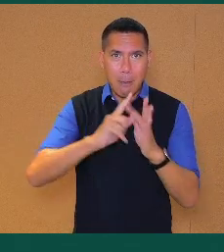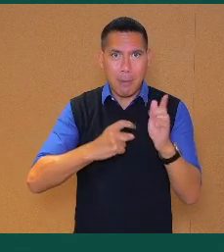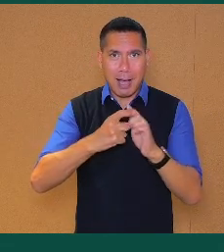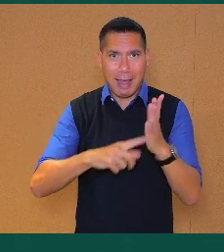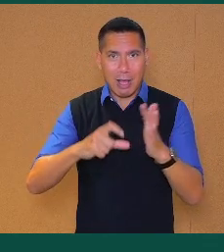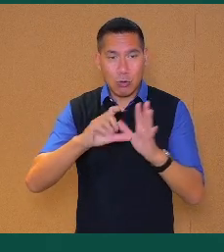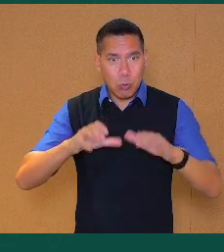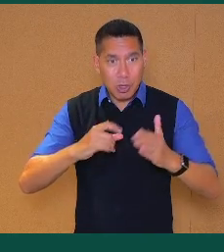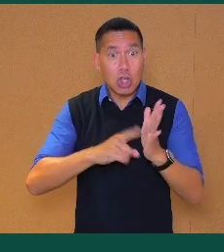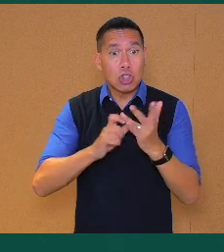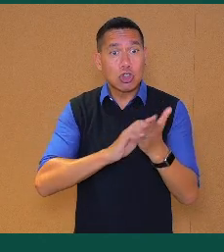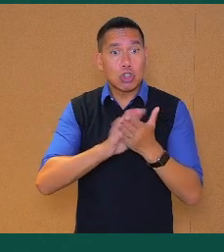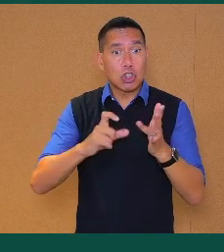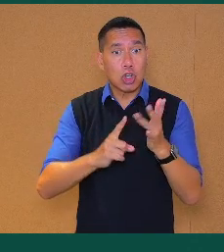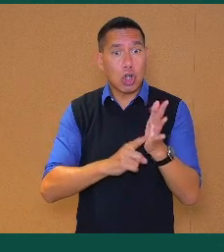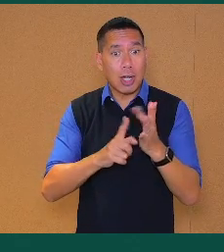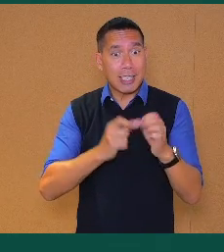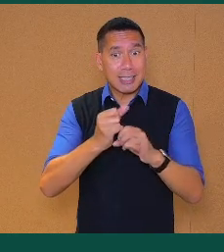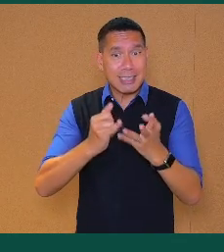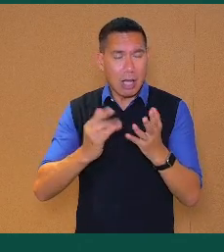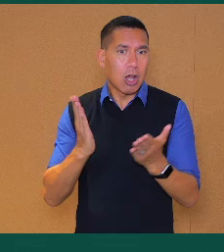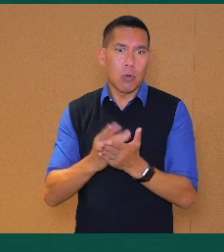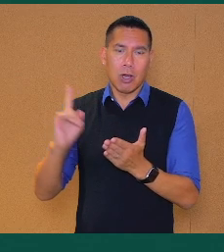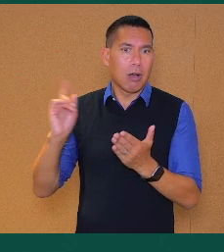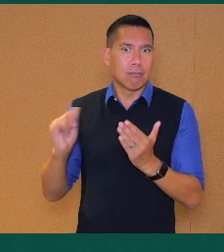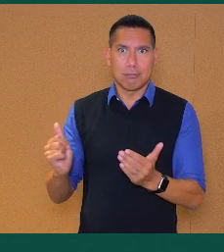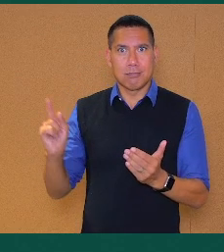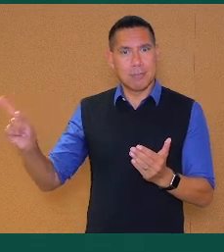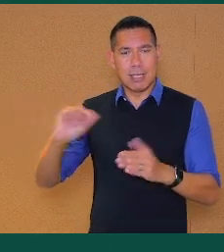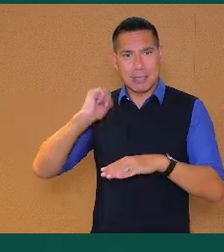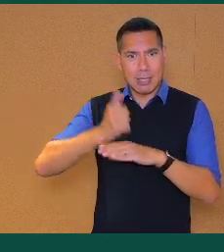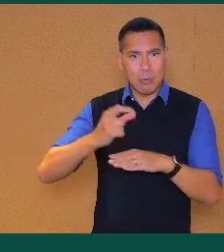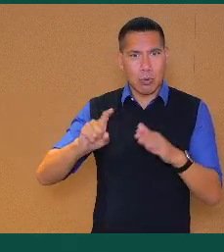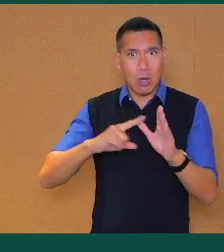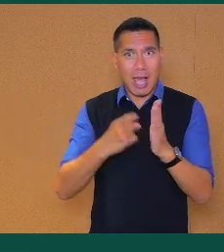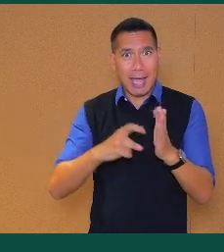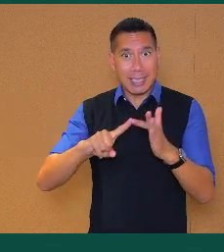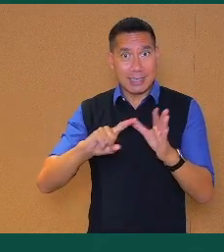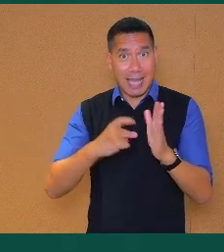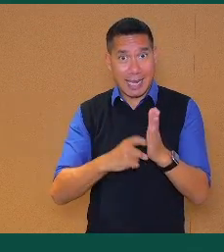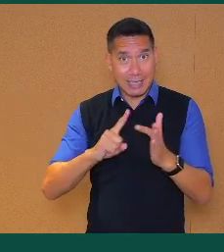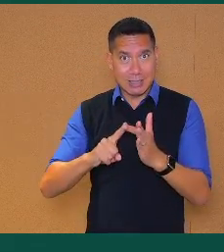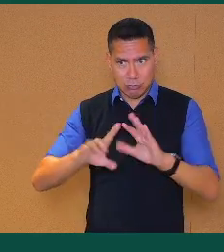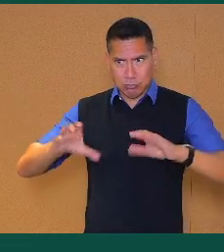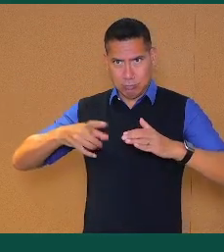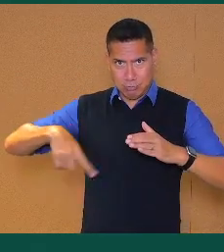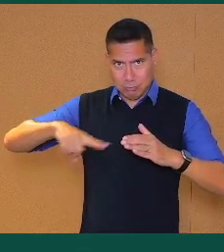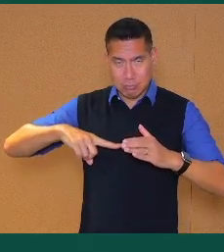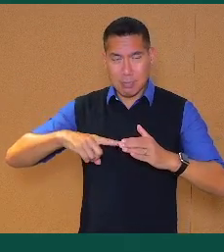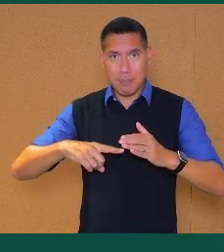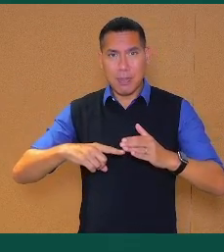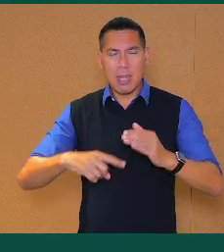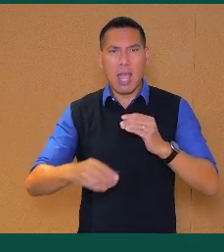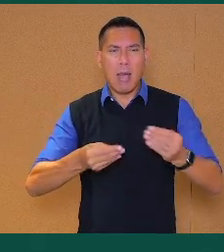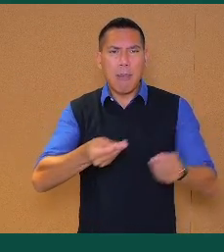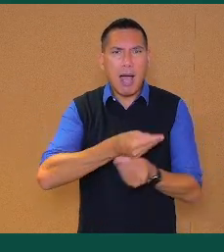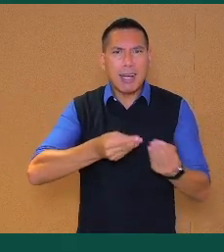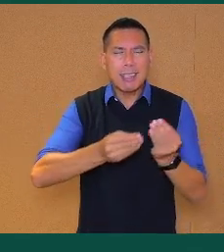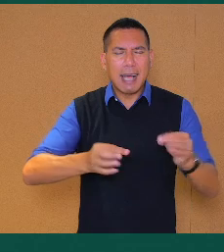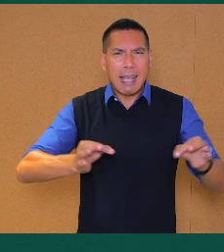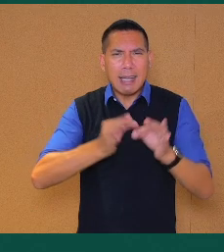initiative that aims to empower and build the